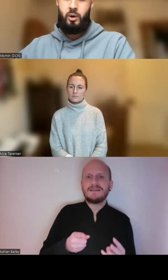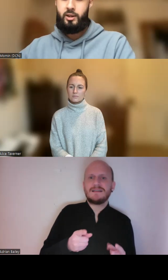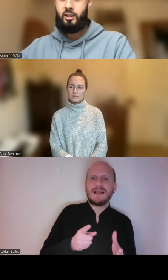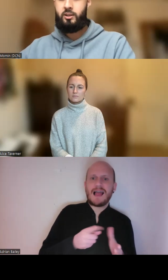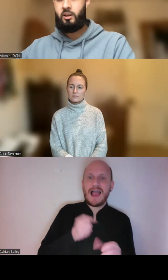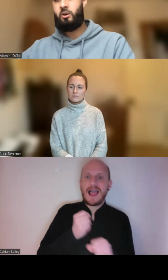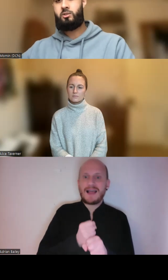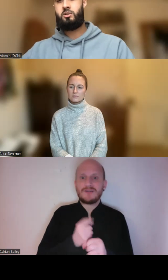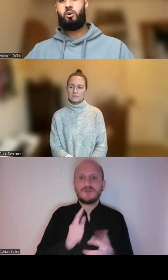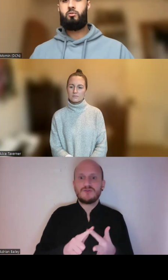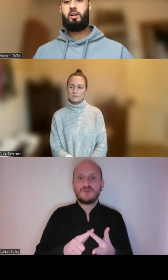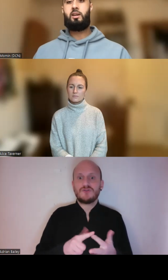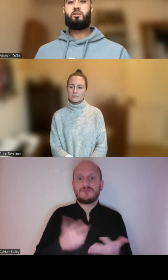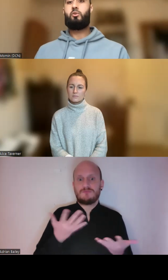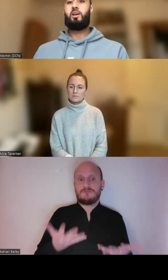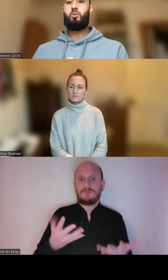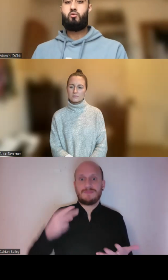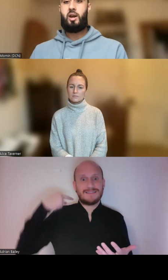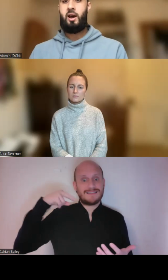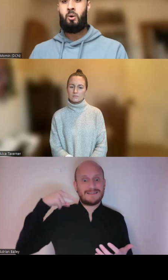TikTok's the latest and greatest one right now